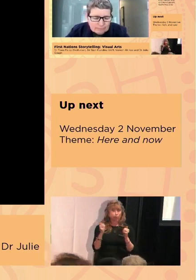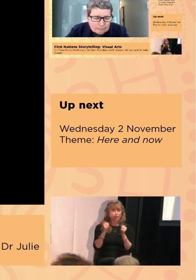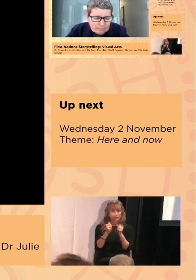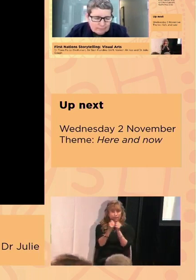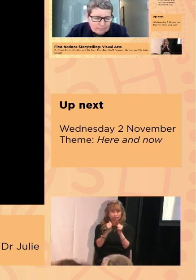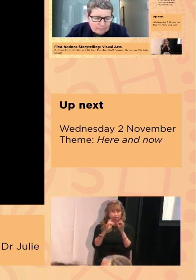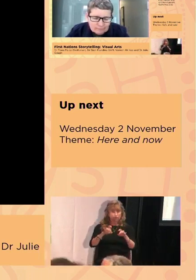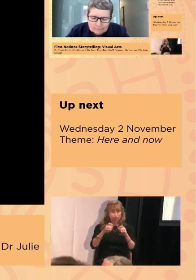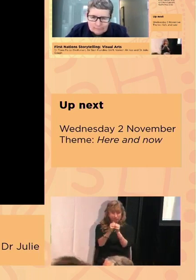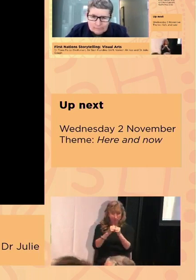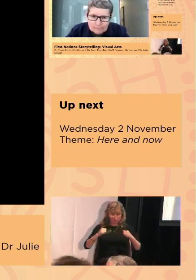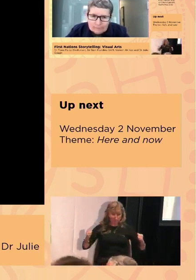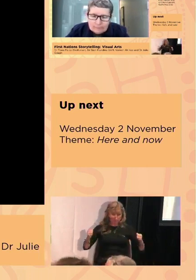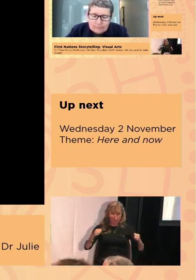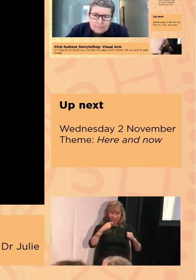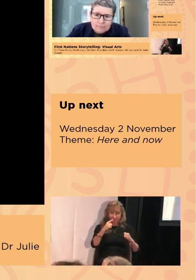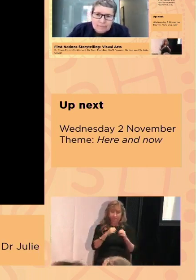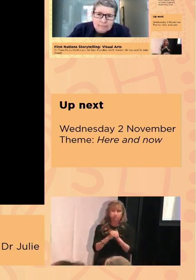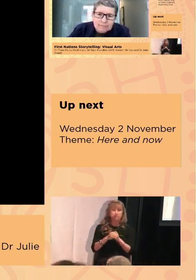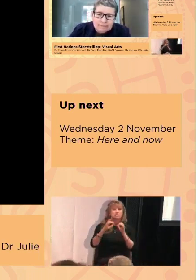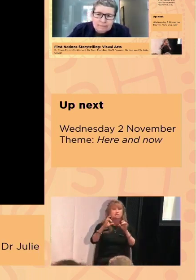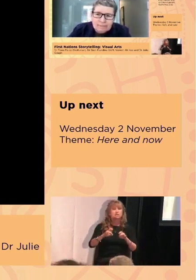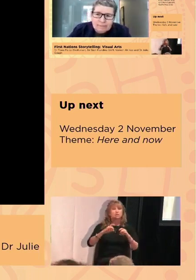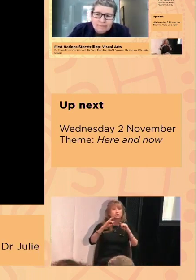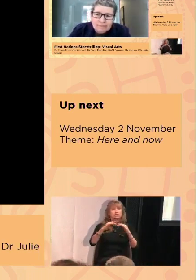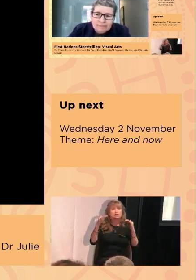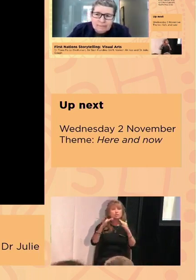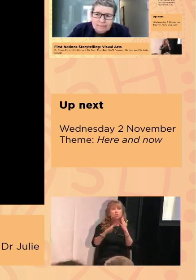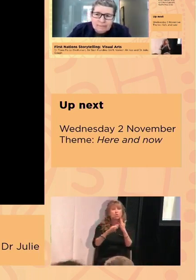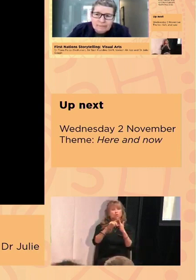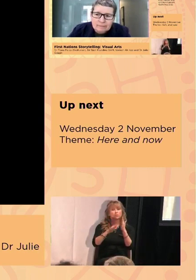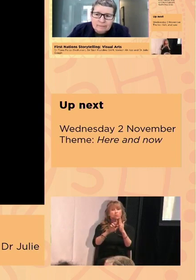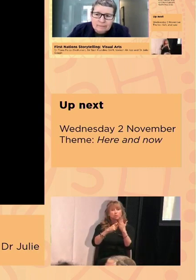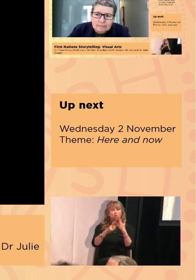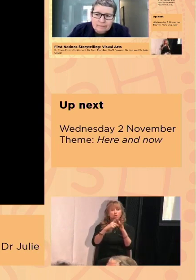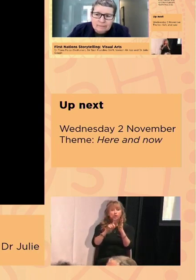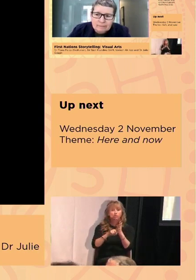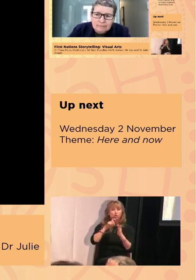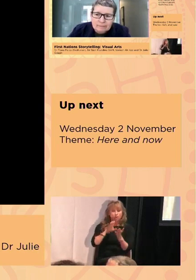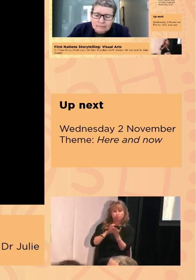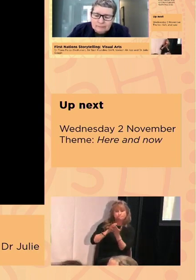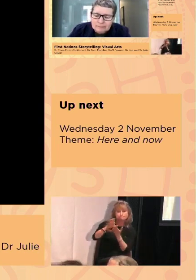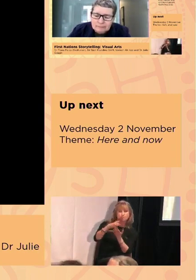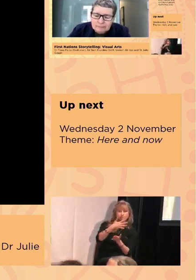Gallery of Australia for 34 years. In a recent article published in the Weekend Australian,